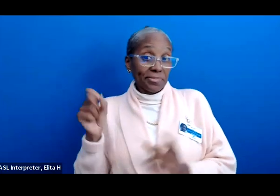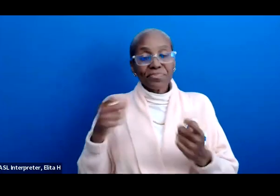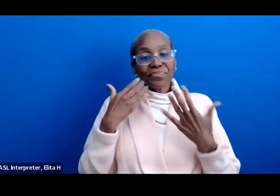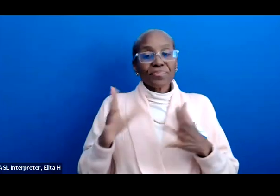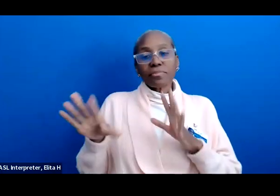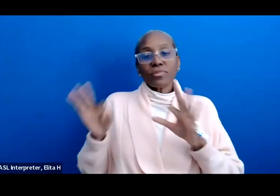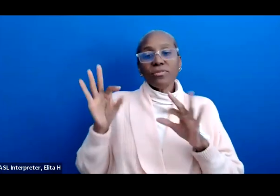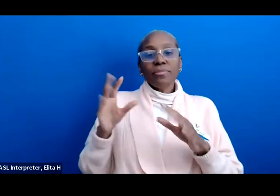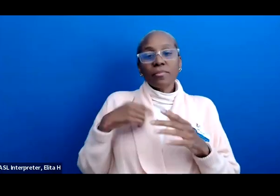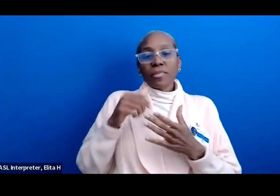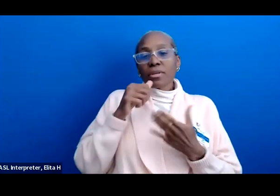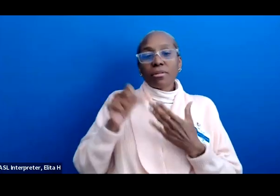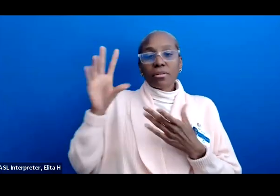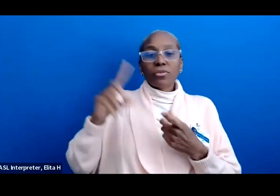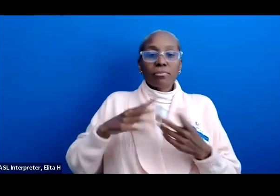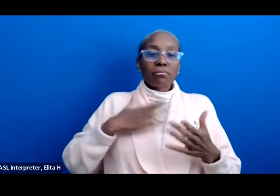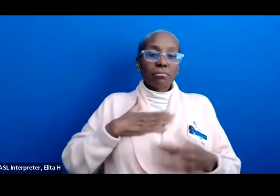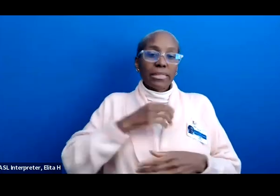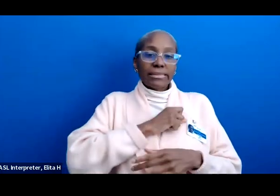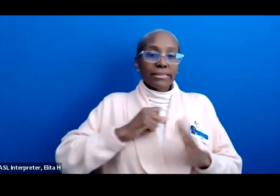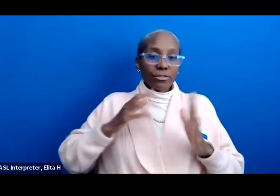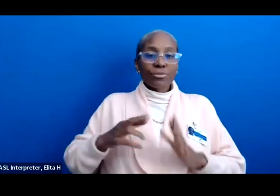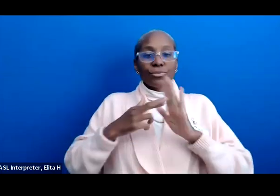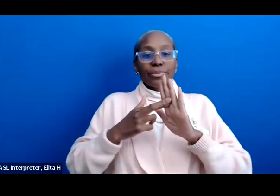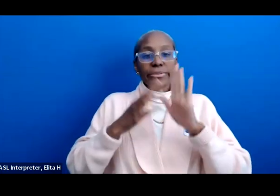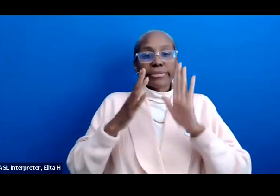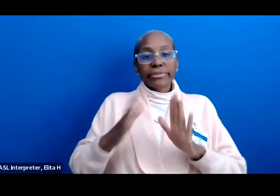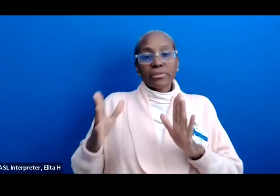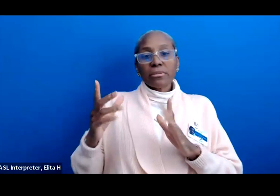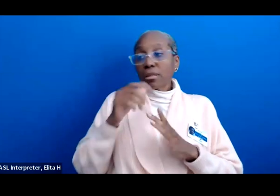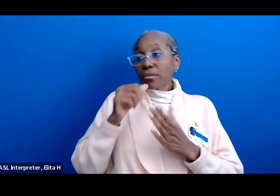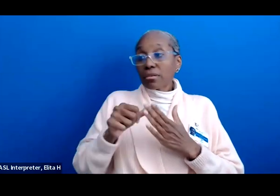I sent a letter to my senators and my representatives, and I got the letters back.